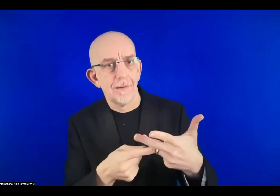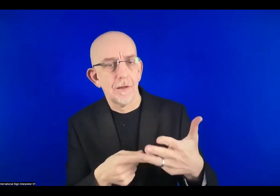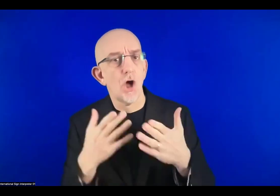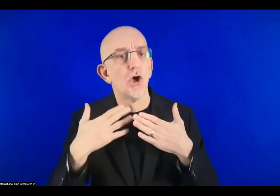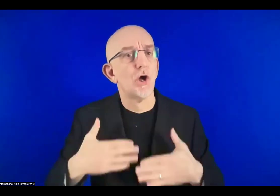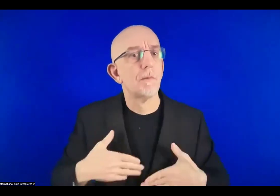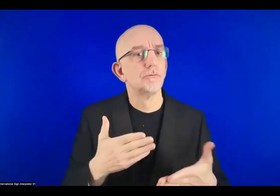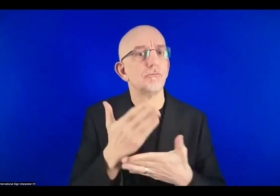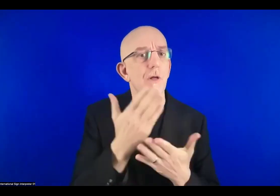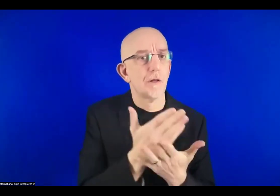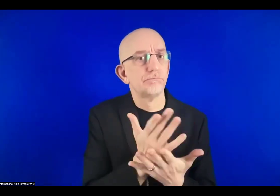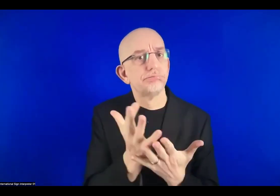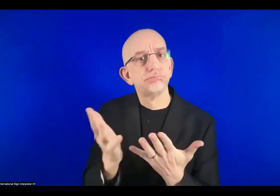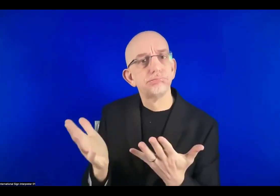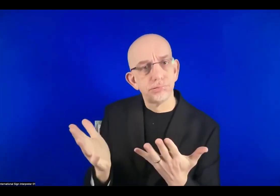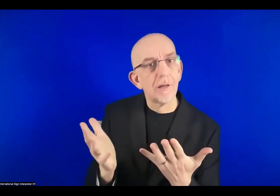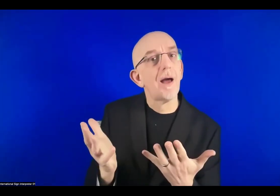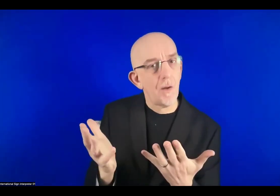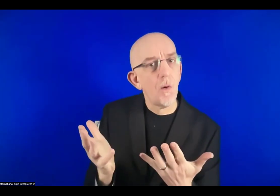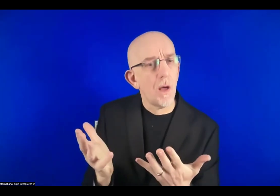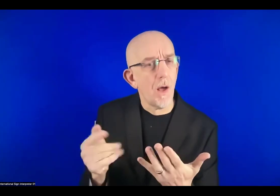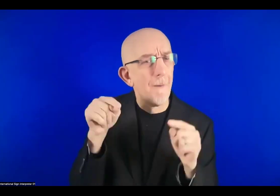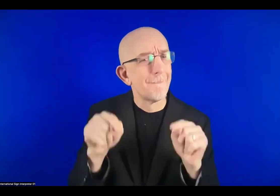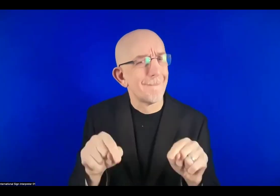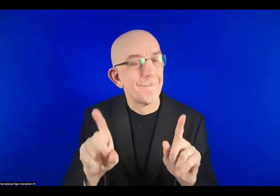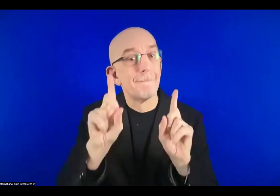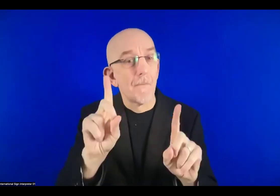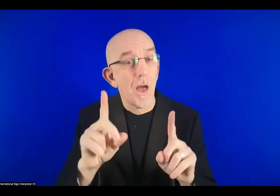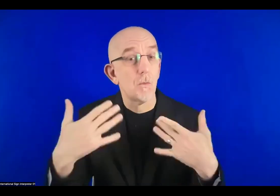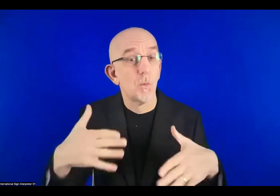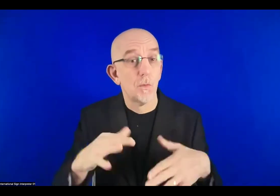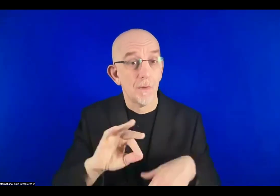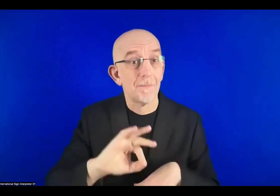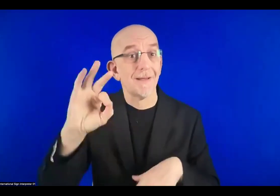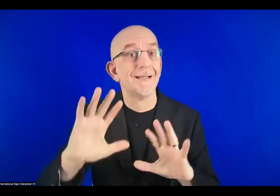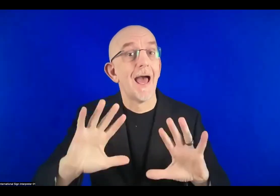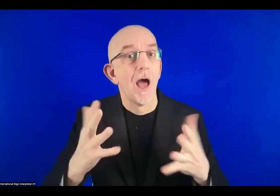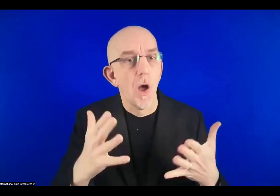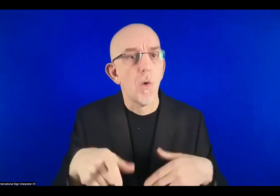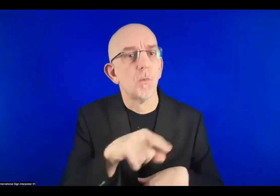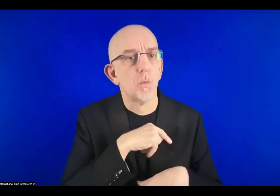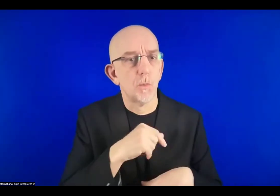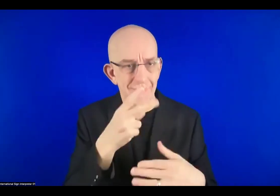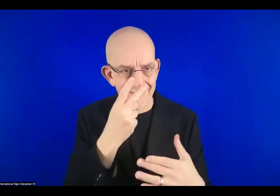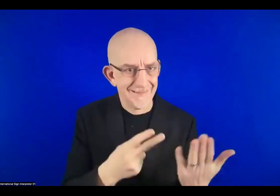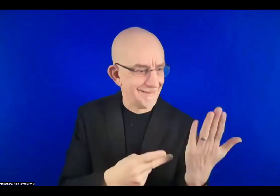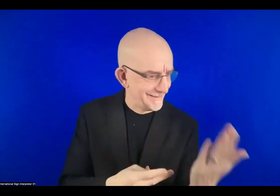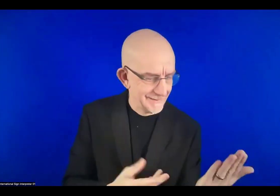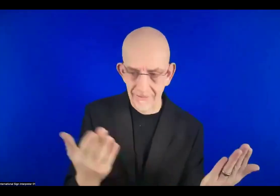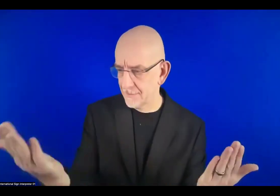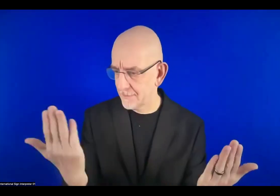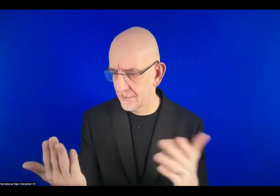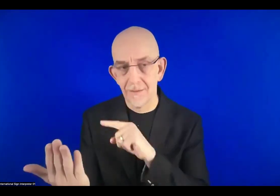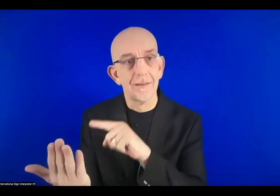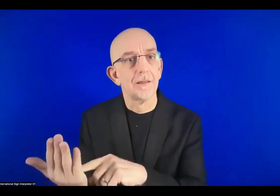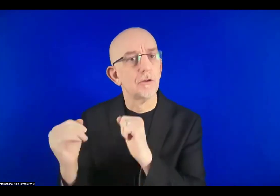rights treaties. So I have written lately about the standards of the CRPD versus the